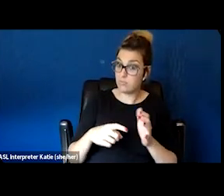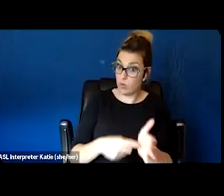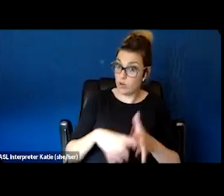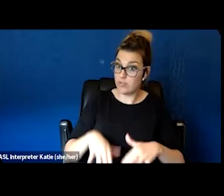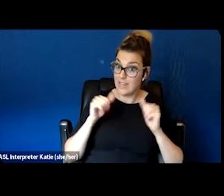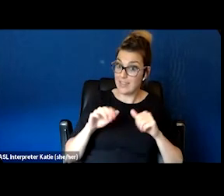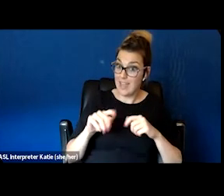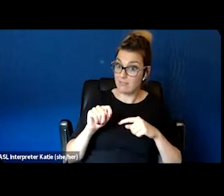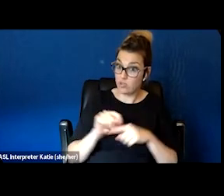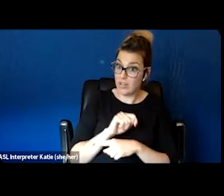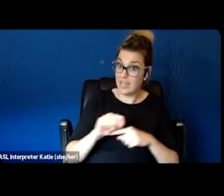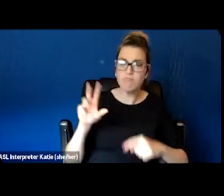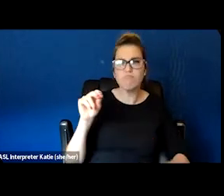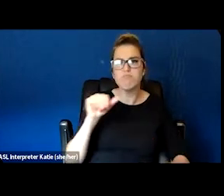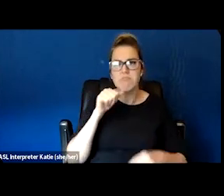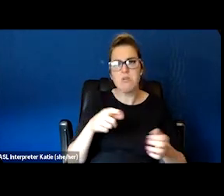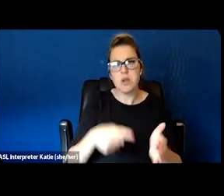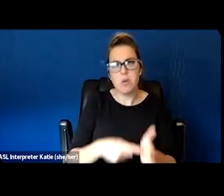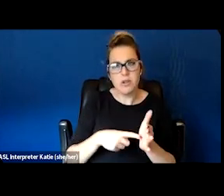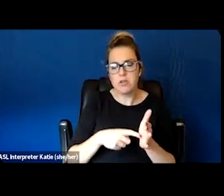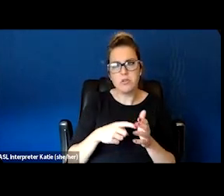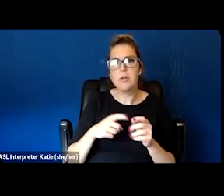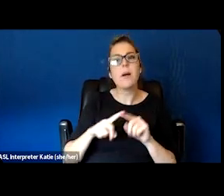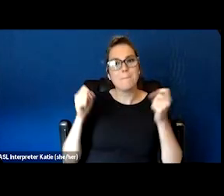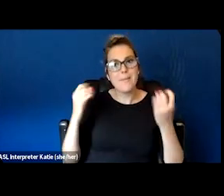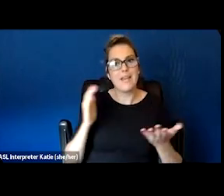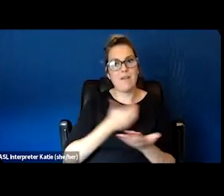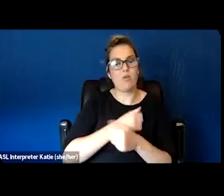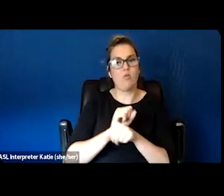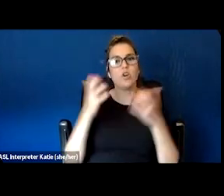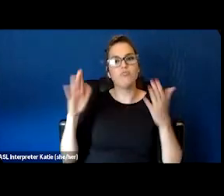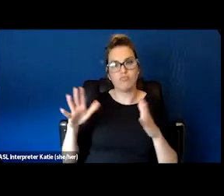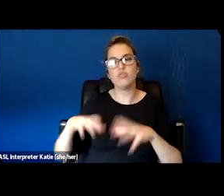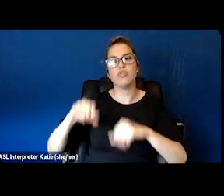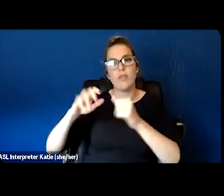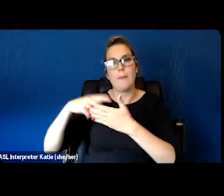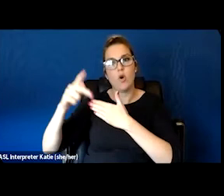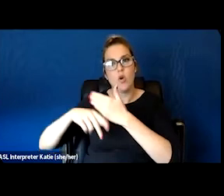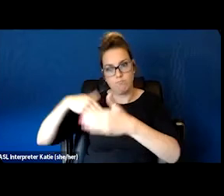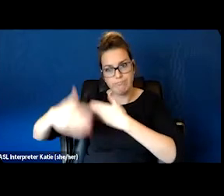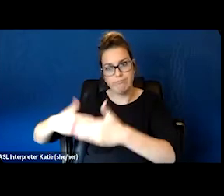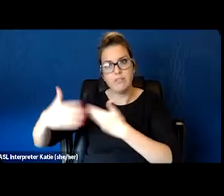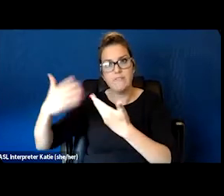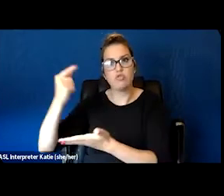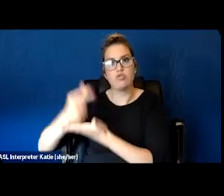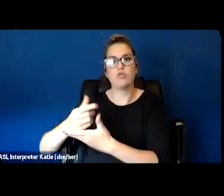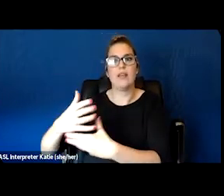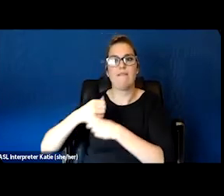and got that peer support certificate. And in general, most people in our outreach model, they are a peer support.